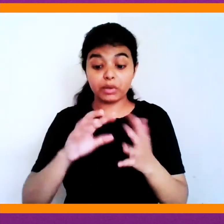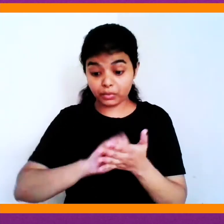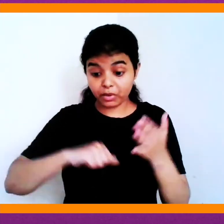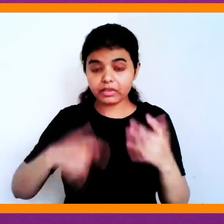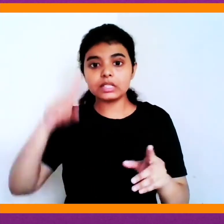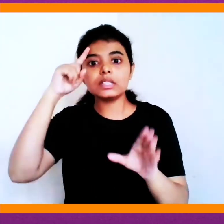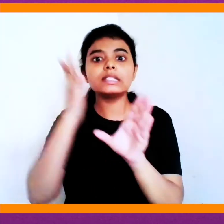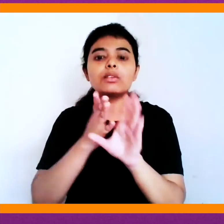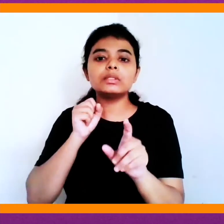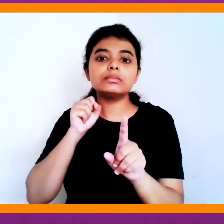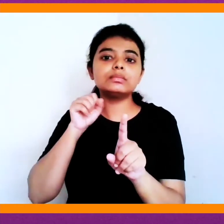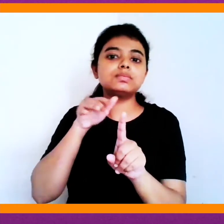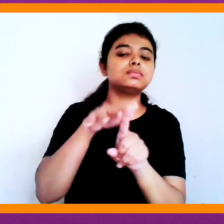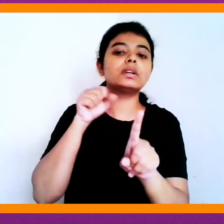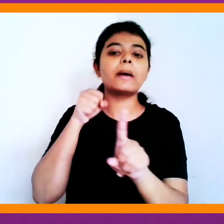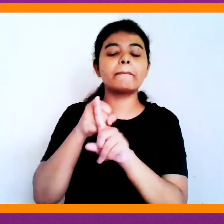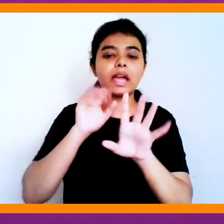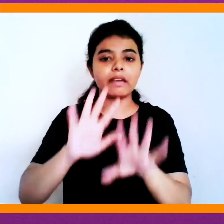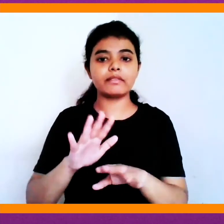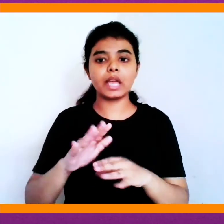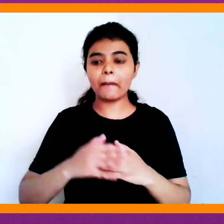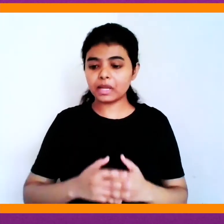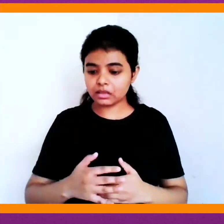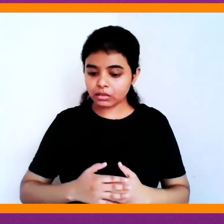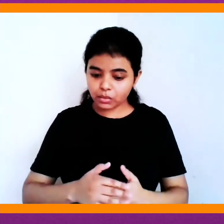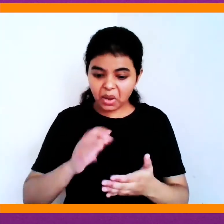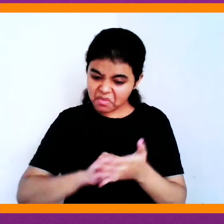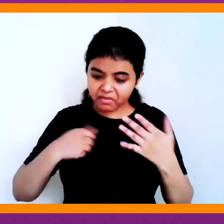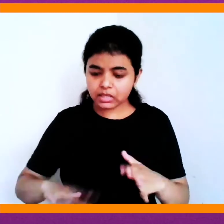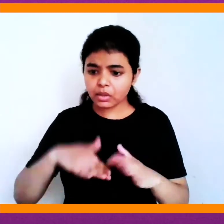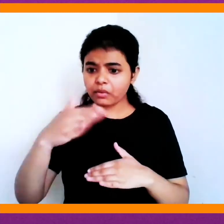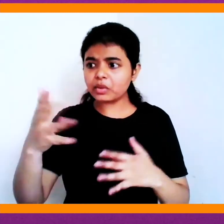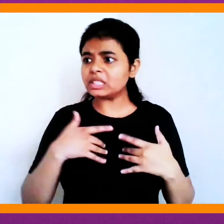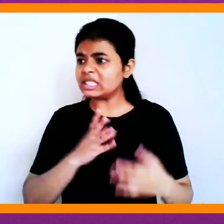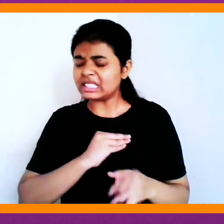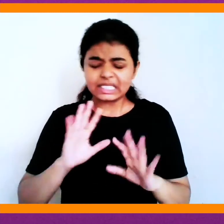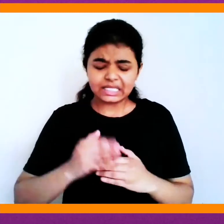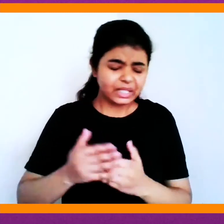guilty about even if they've had it within a marriage relationship so the psychological